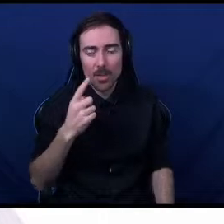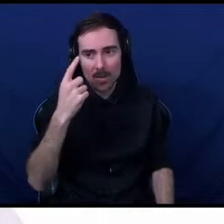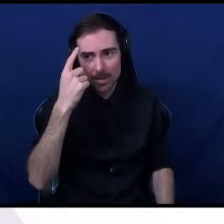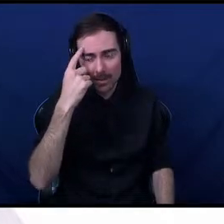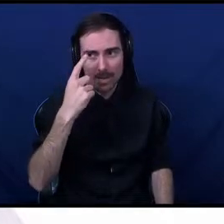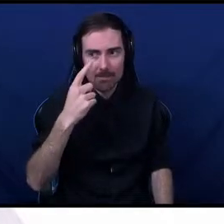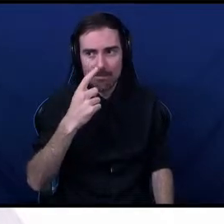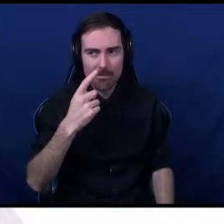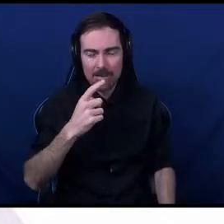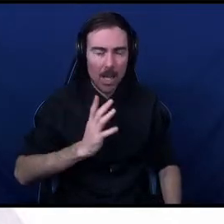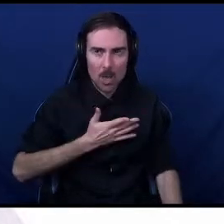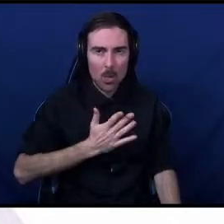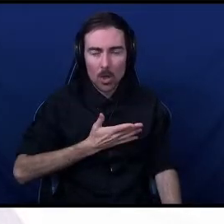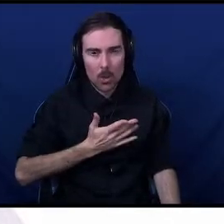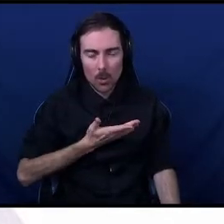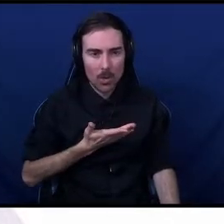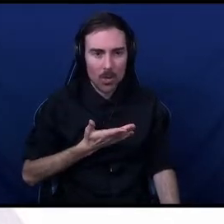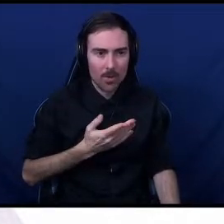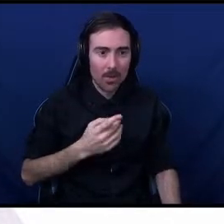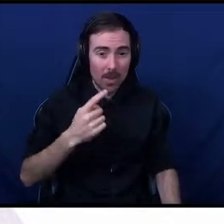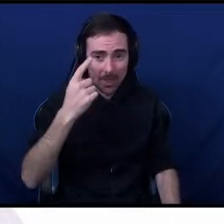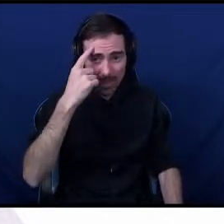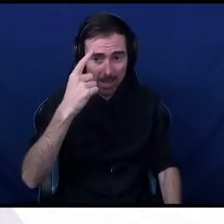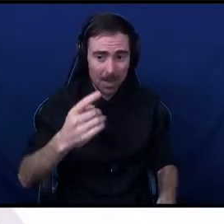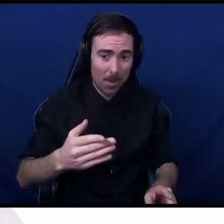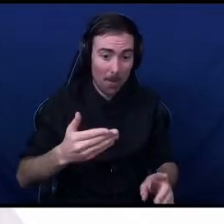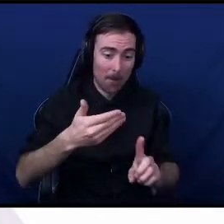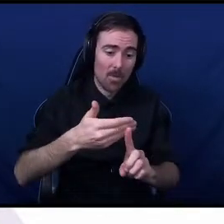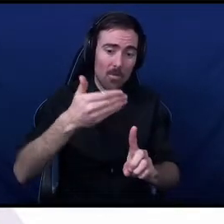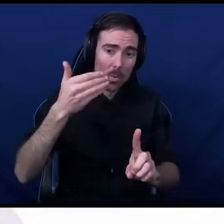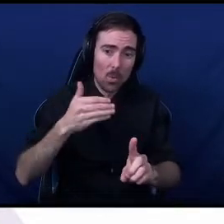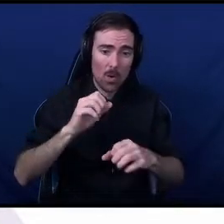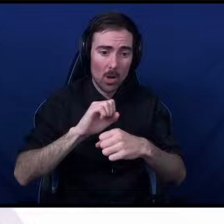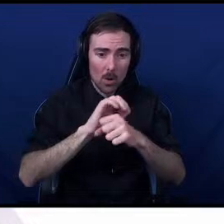impact to pay. Pandemic did you think about the concept of work